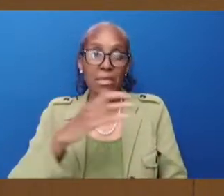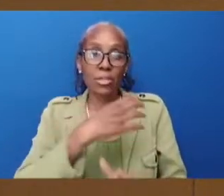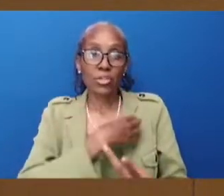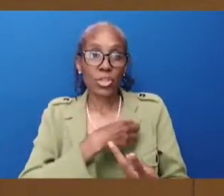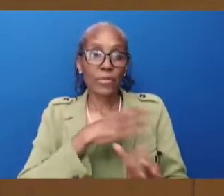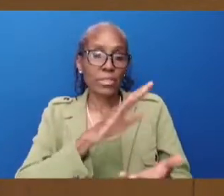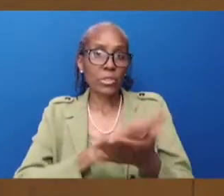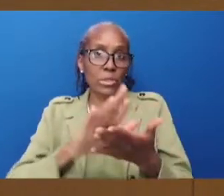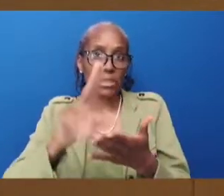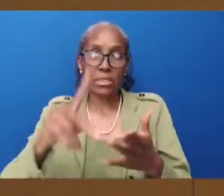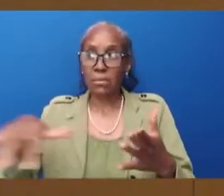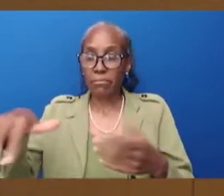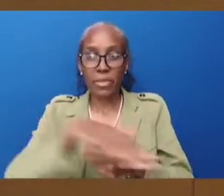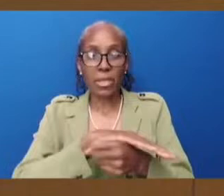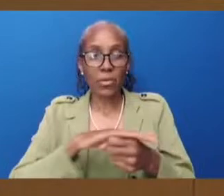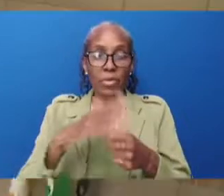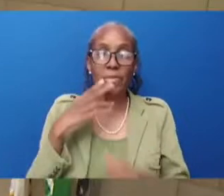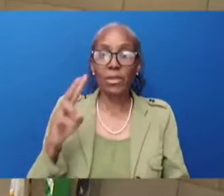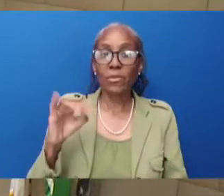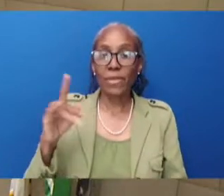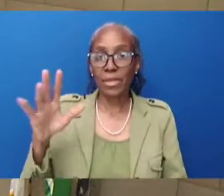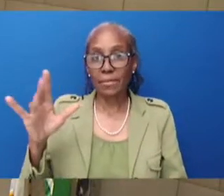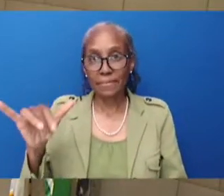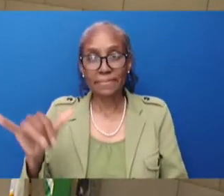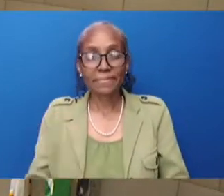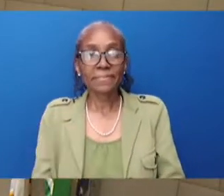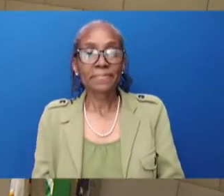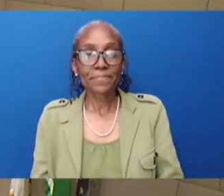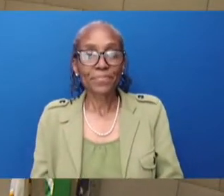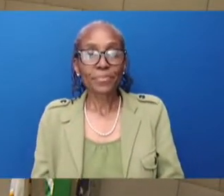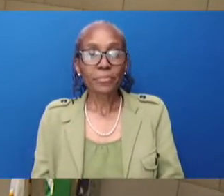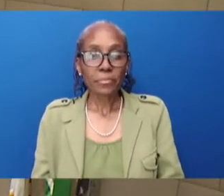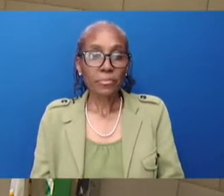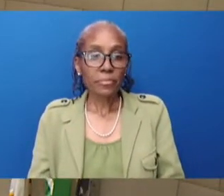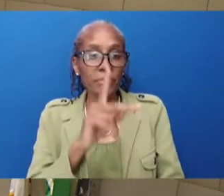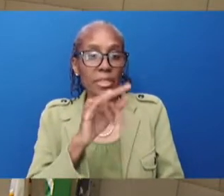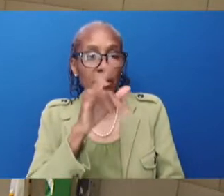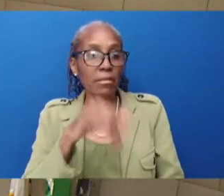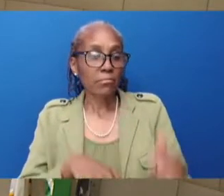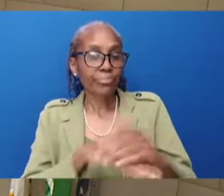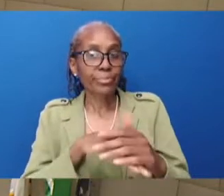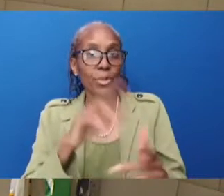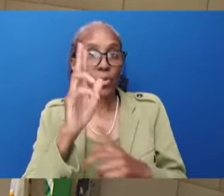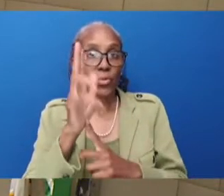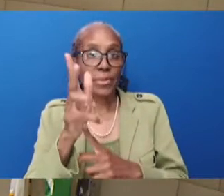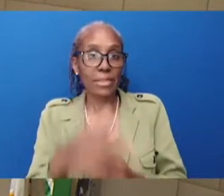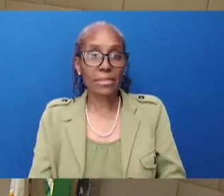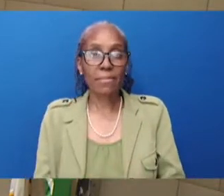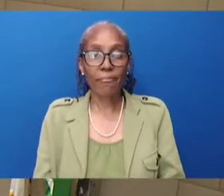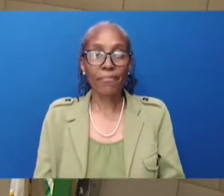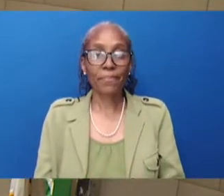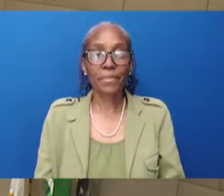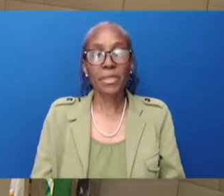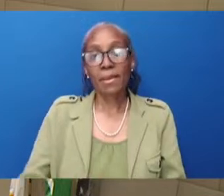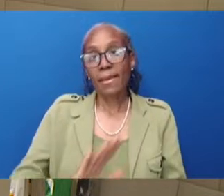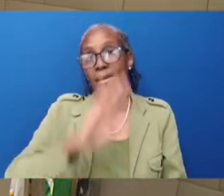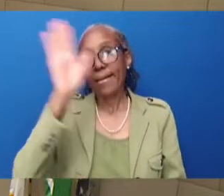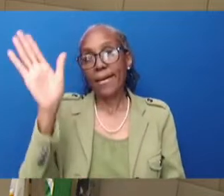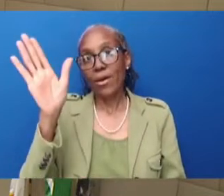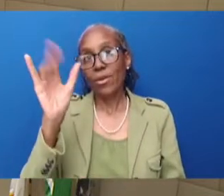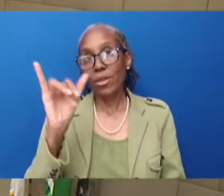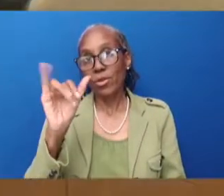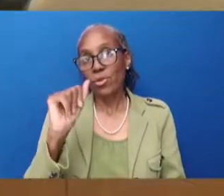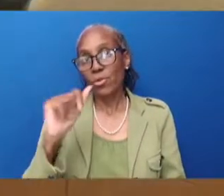CAN GET CMPD AND THE SHERIFF'S